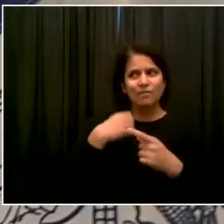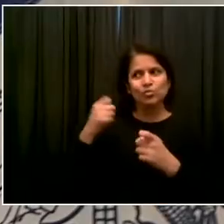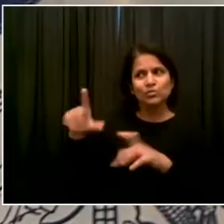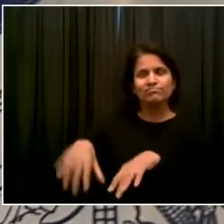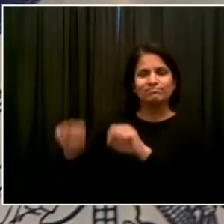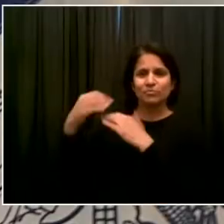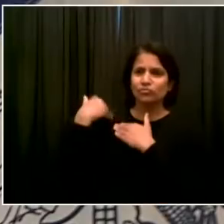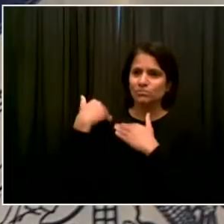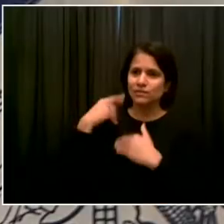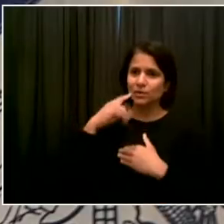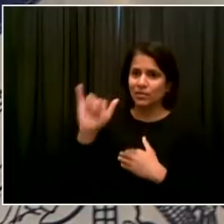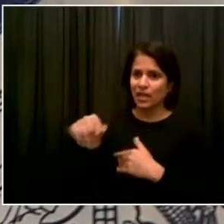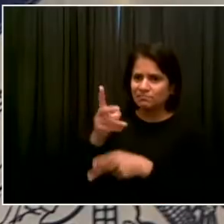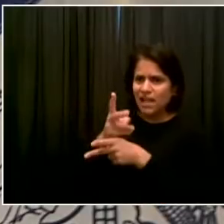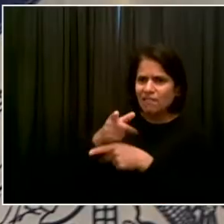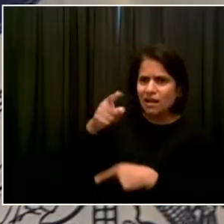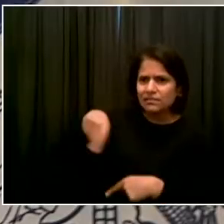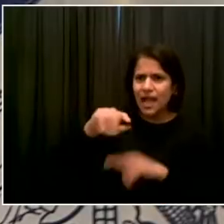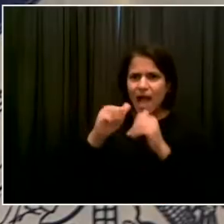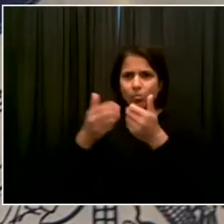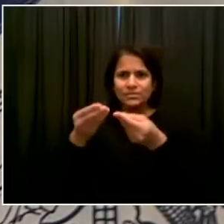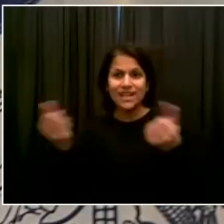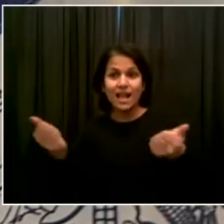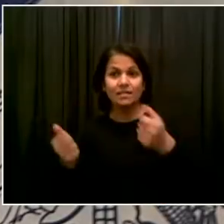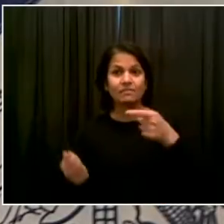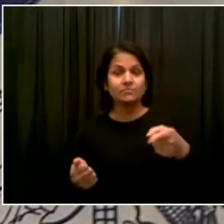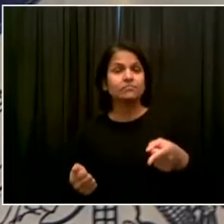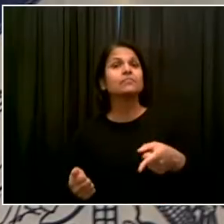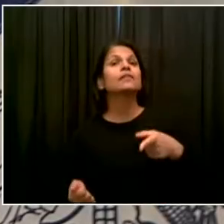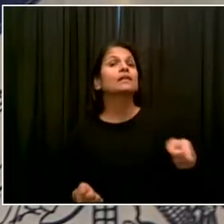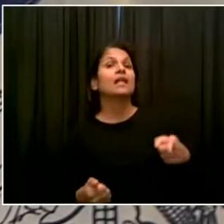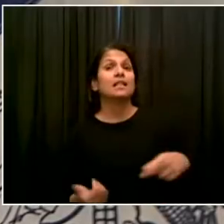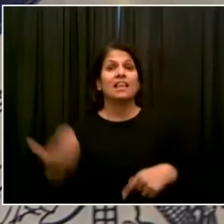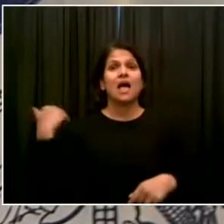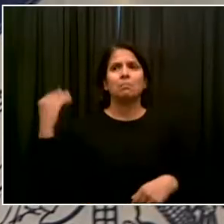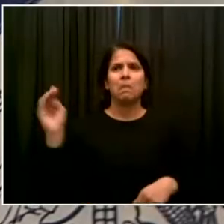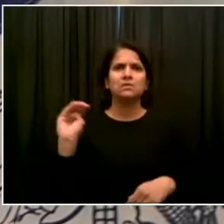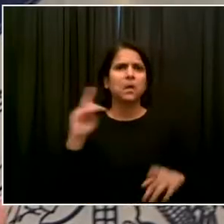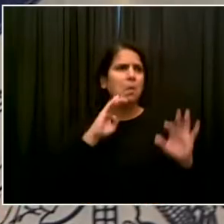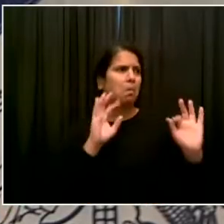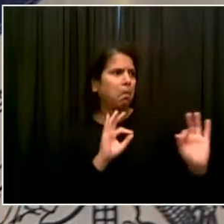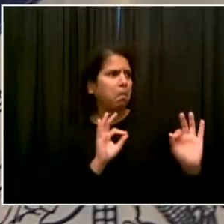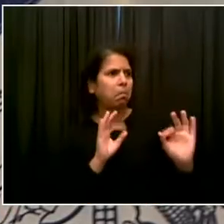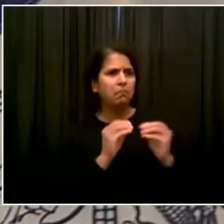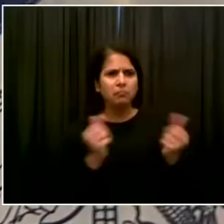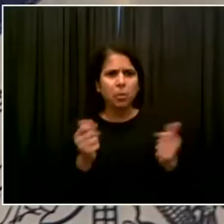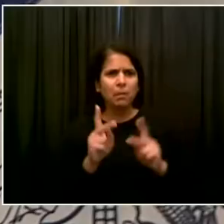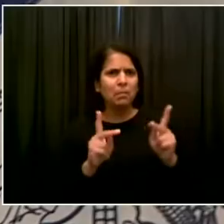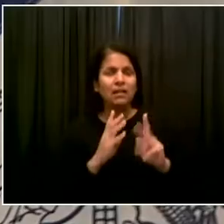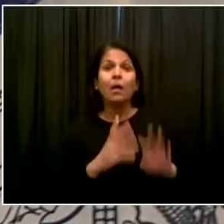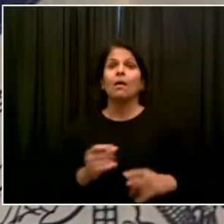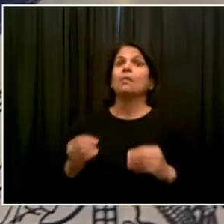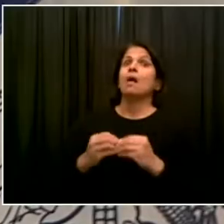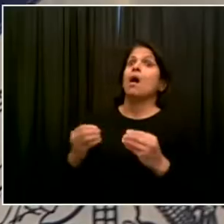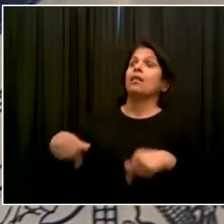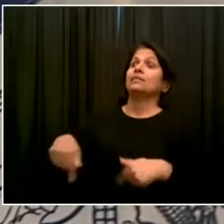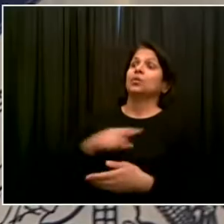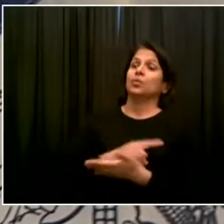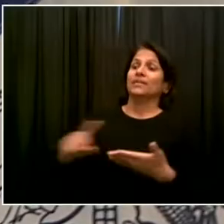MORE STAFFING AND WE NEED TO DEMAND THAT OF THEM. THAT IS ON US TO FIX.